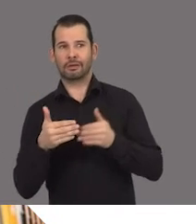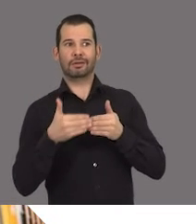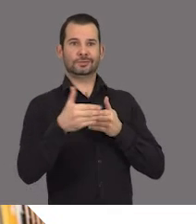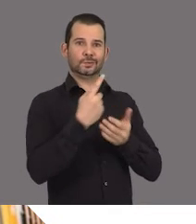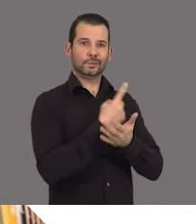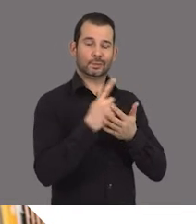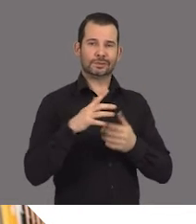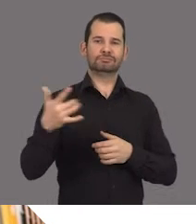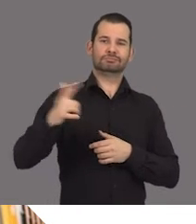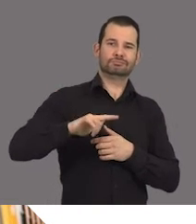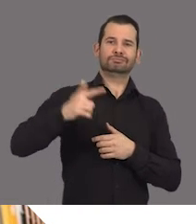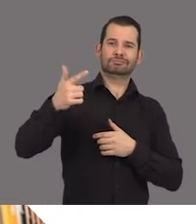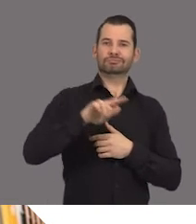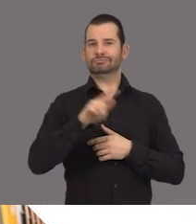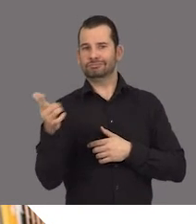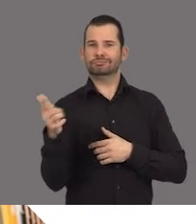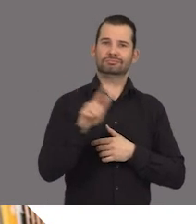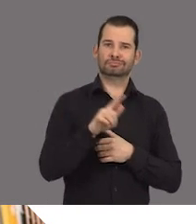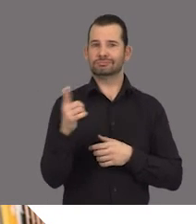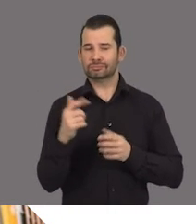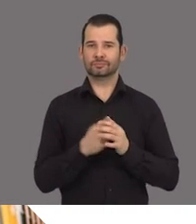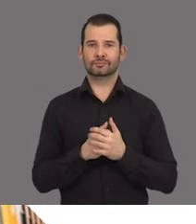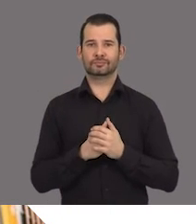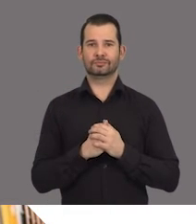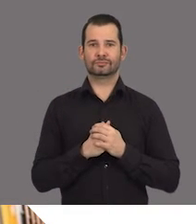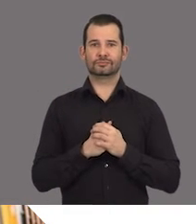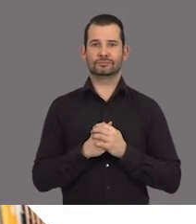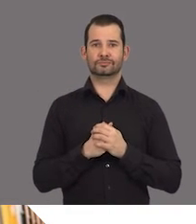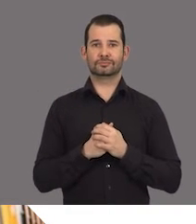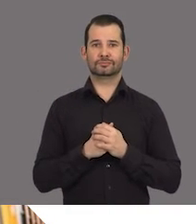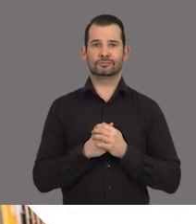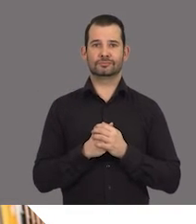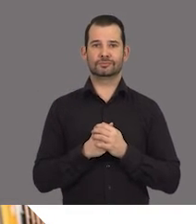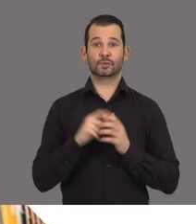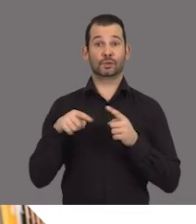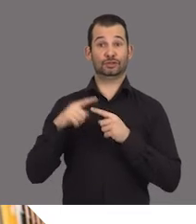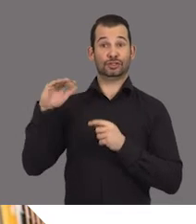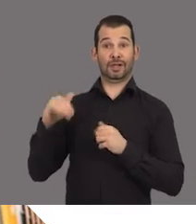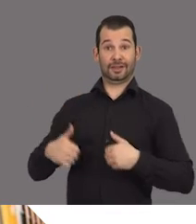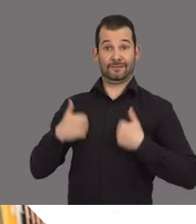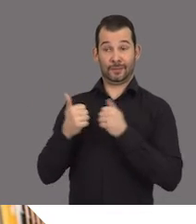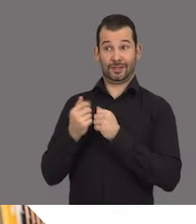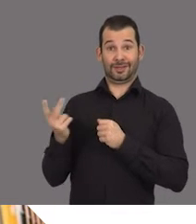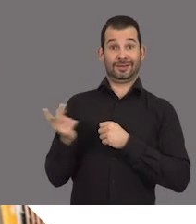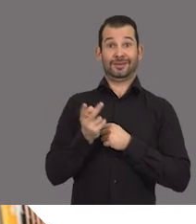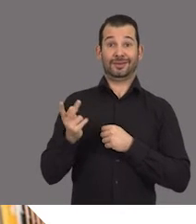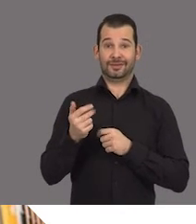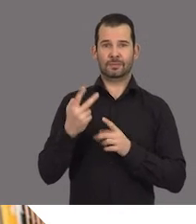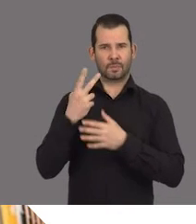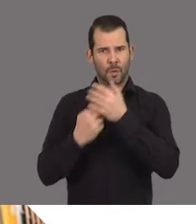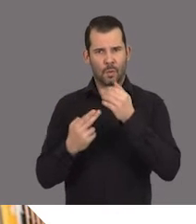When the child lives with them, both people must be primarily responsible for the child’s care and upbringing.